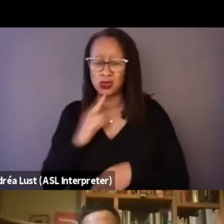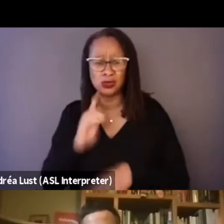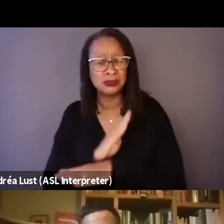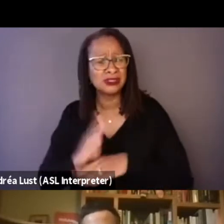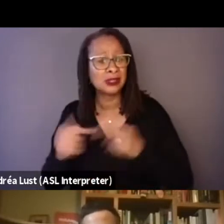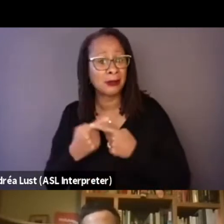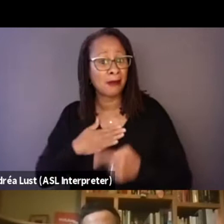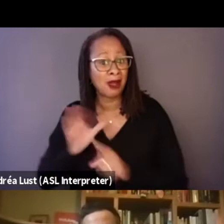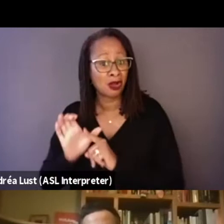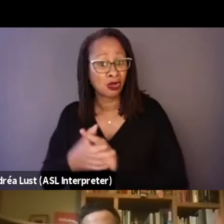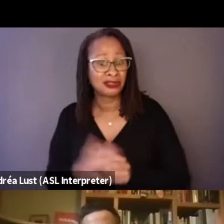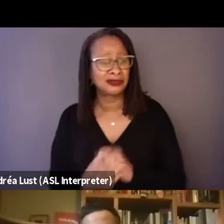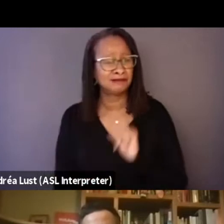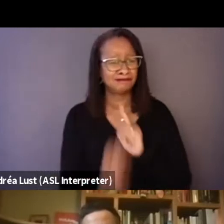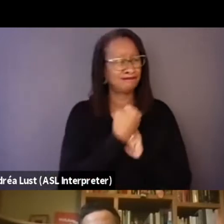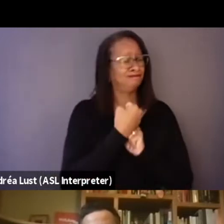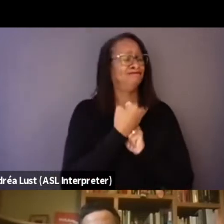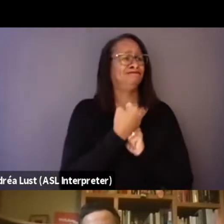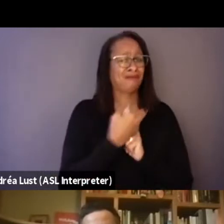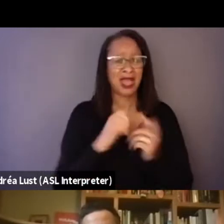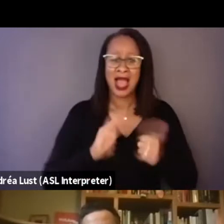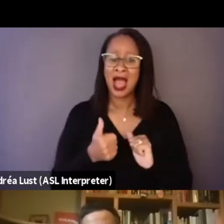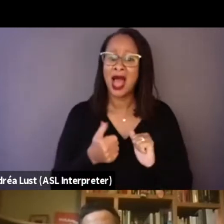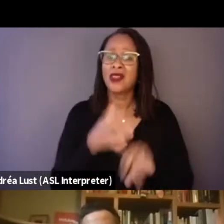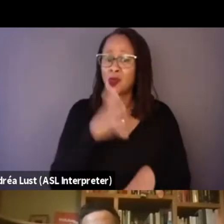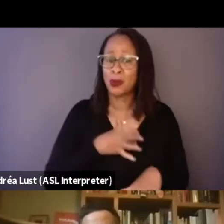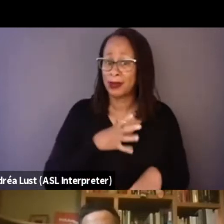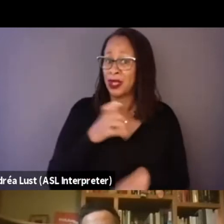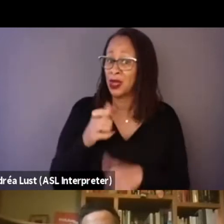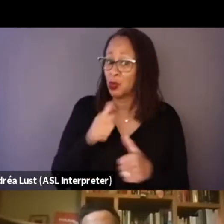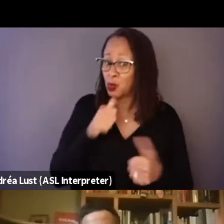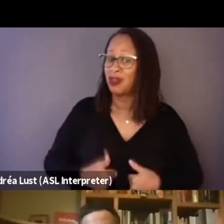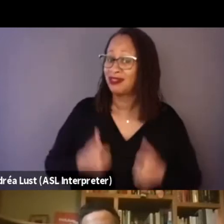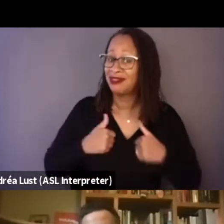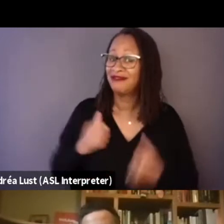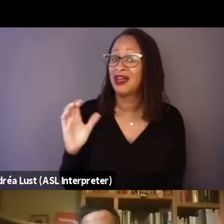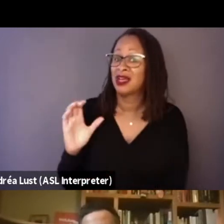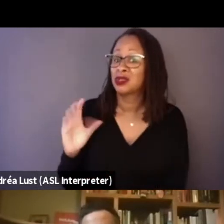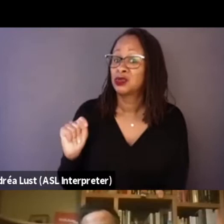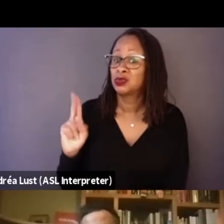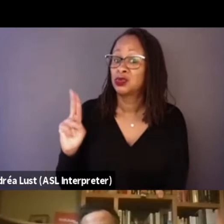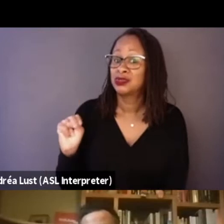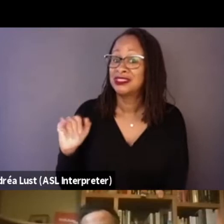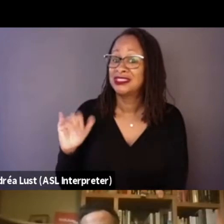mostly because of how the women in Tunisia were free and how they fought for their rights for so long,